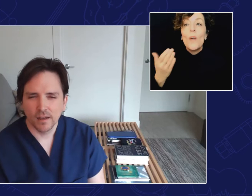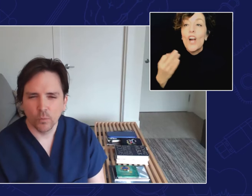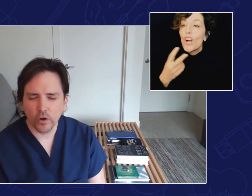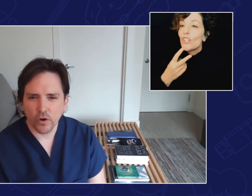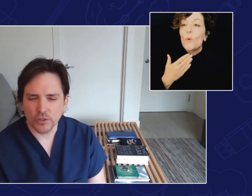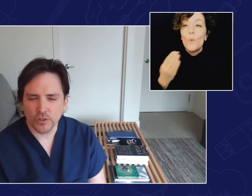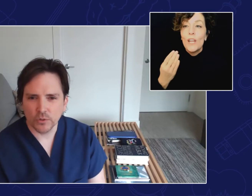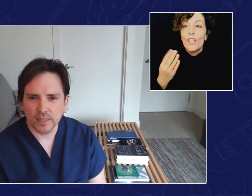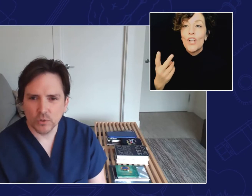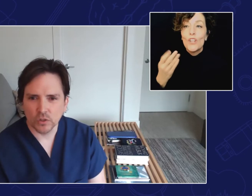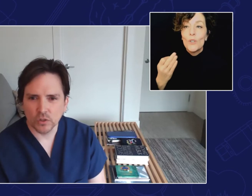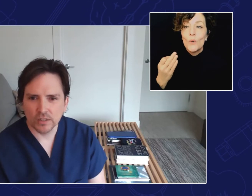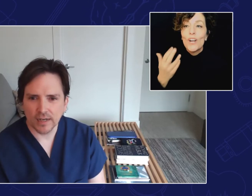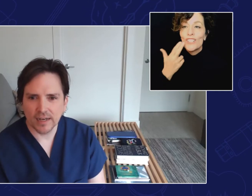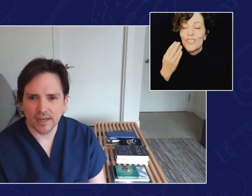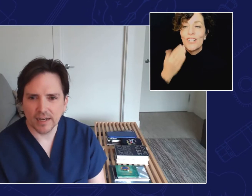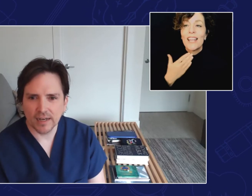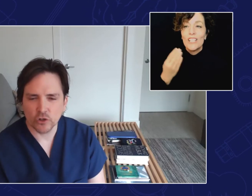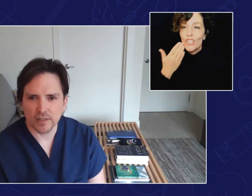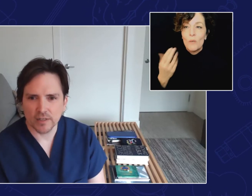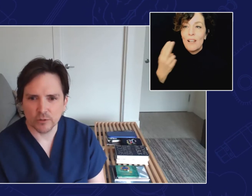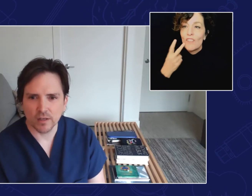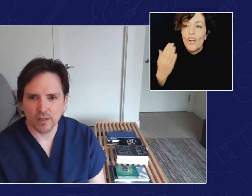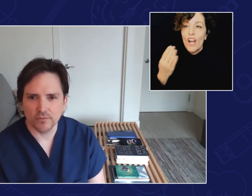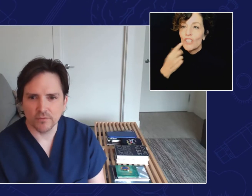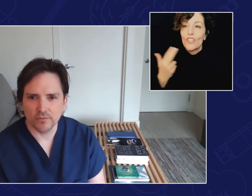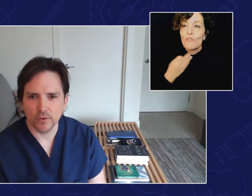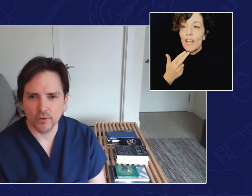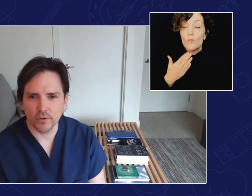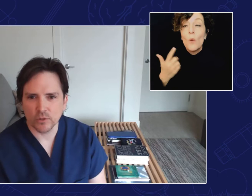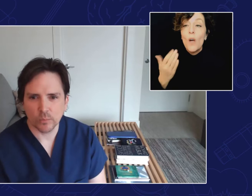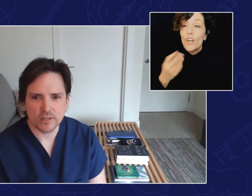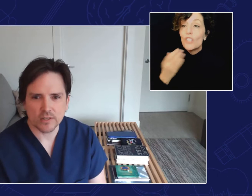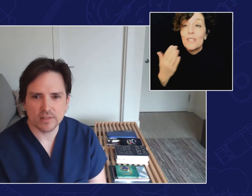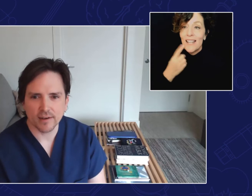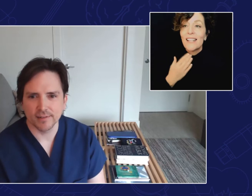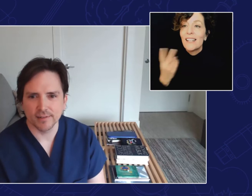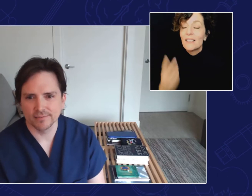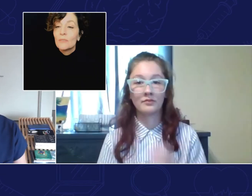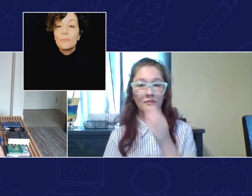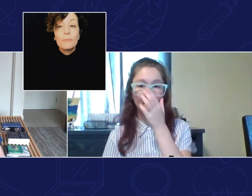where are you in your... journ ey in terms of your undergraduate? What are you studying?